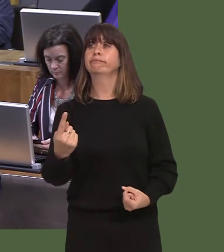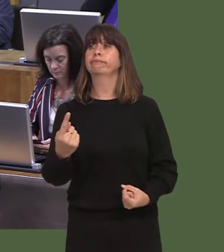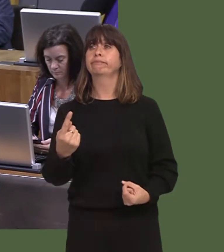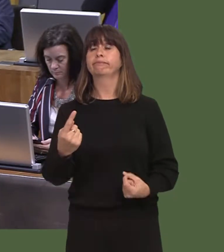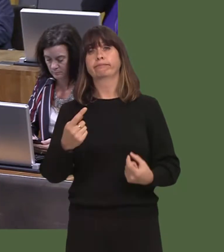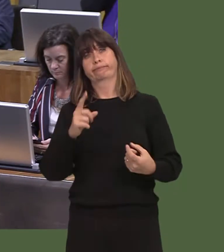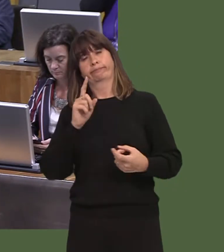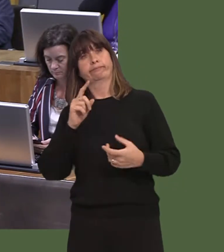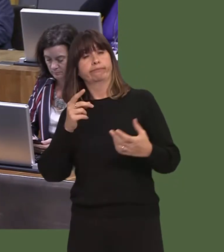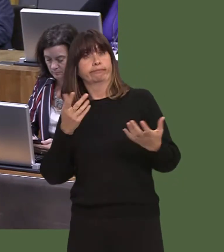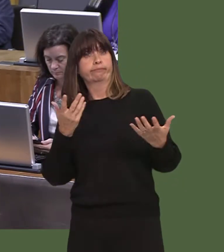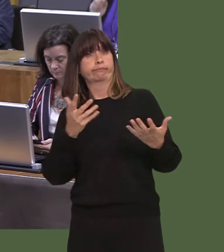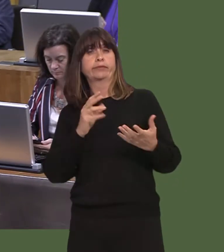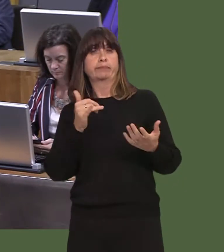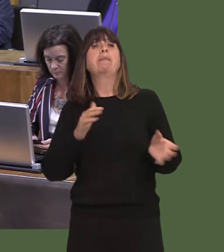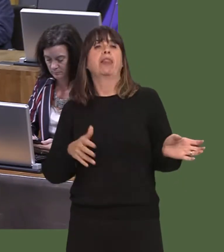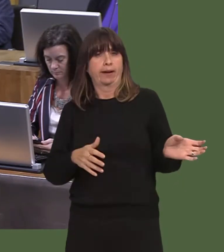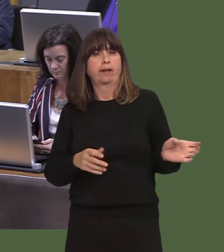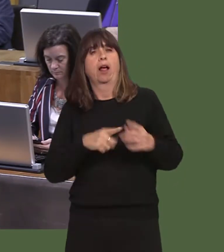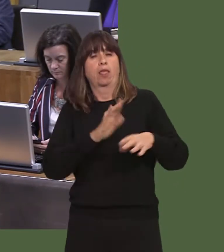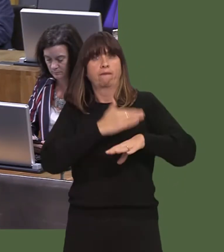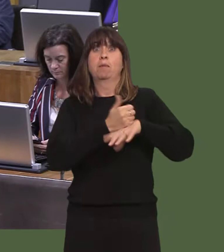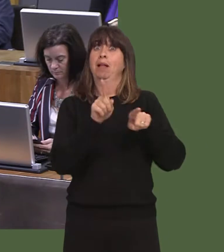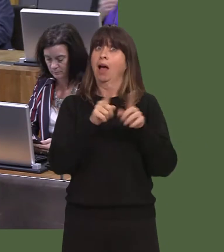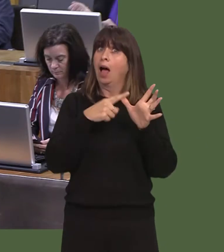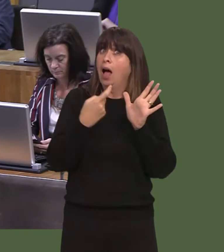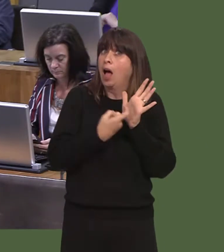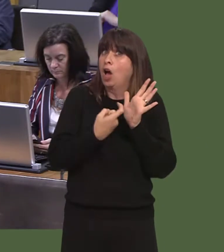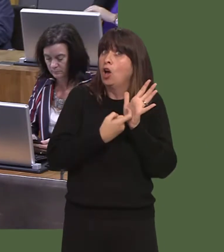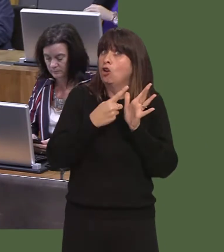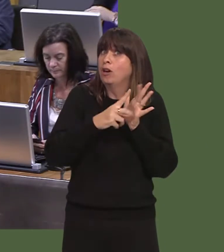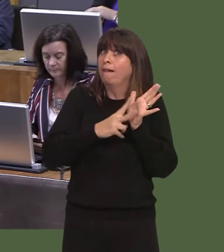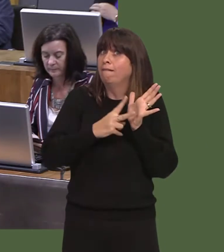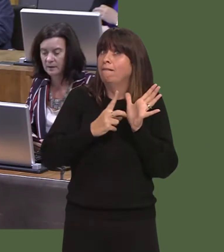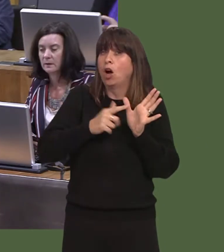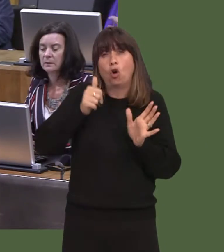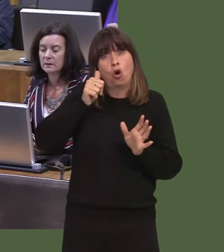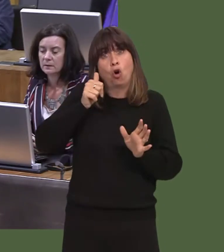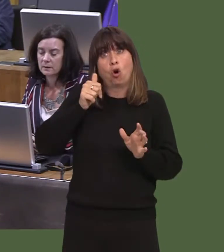Quite often, of course, they are reprovided by another provider. We have seen Arriva, for example, pull out of all of Ceredigion, in effect, despite the